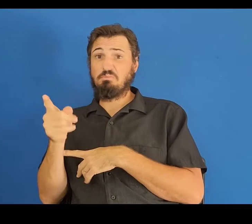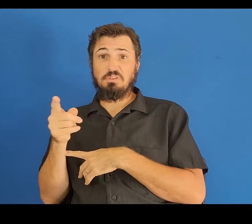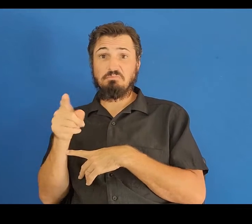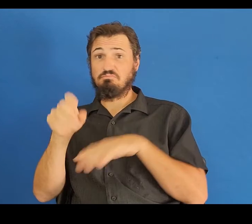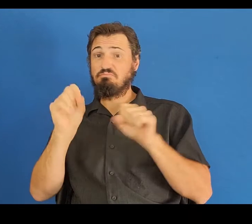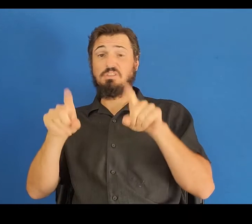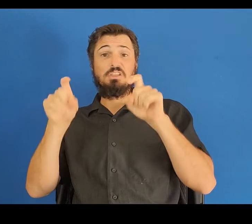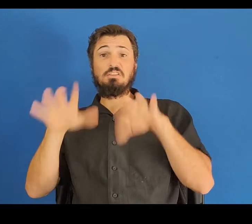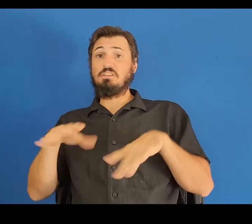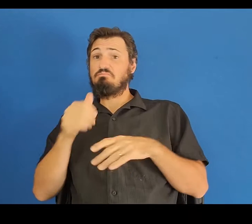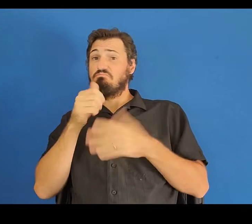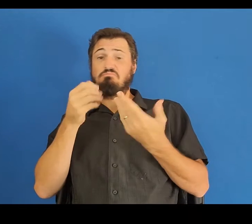privacy of your own home